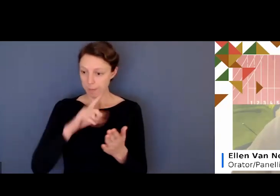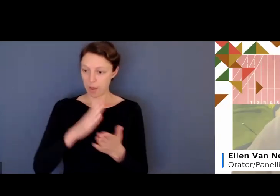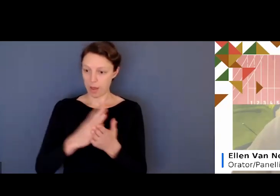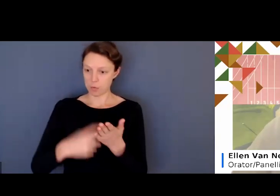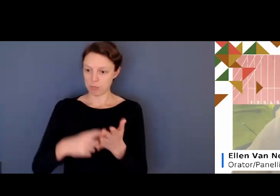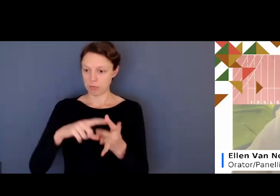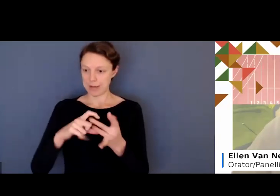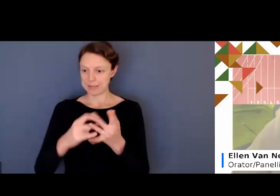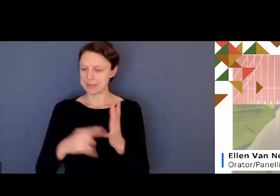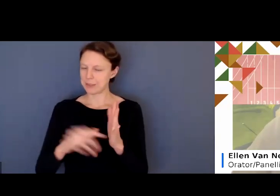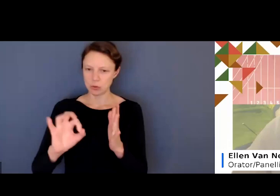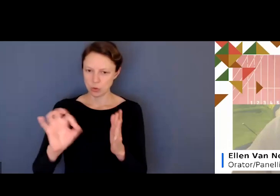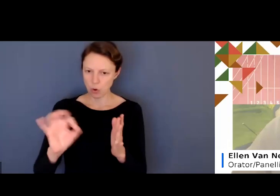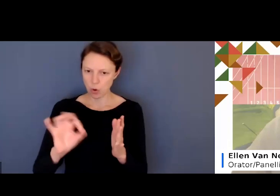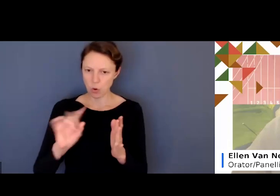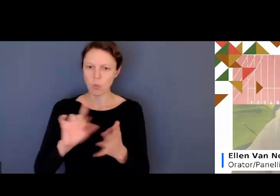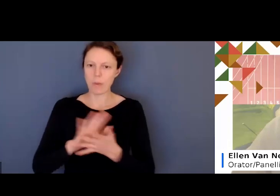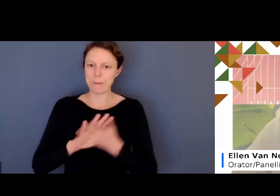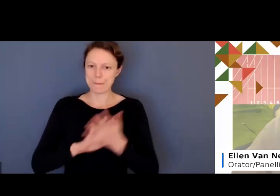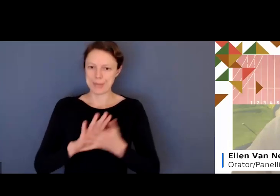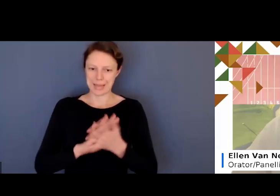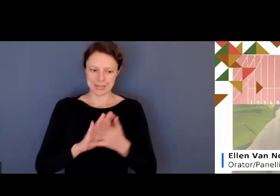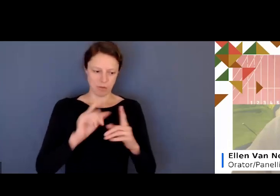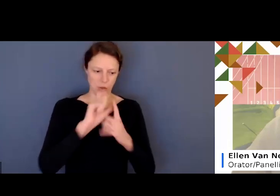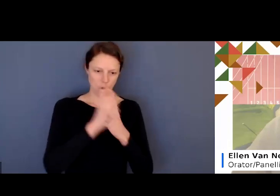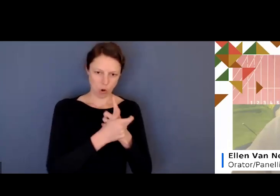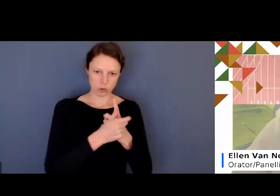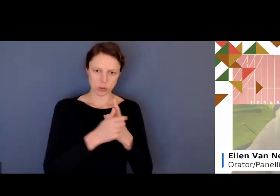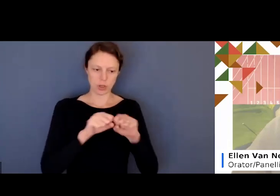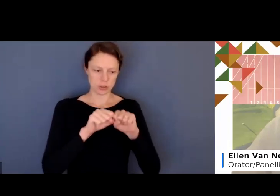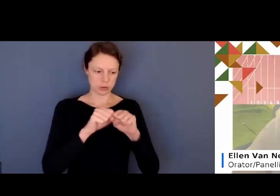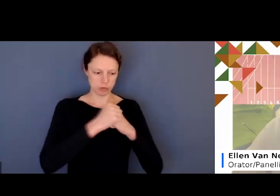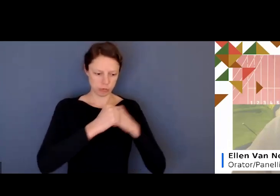and internal mechanisms are ineffective in race, in facing racism,